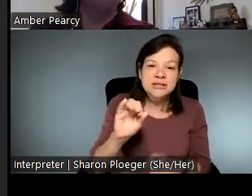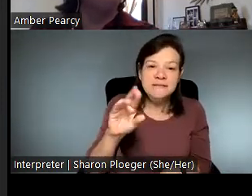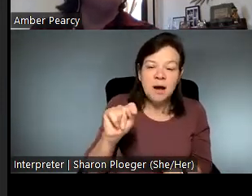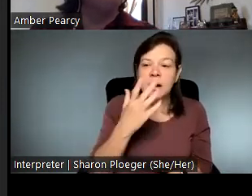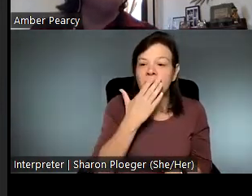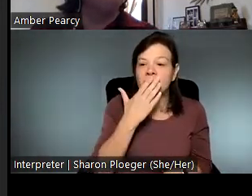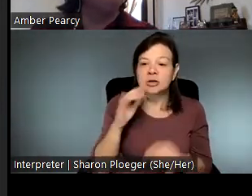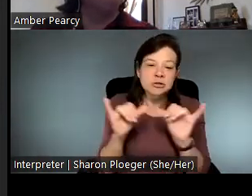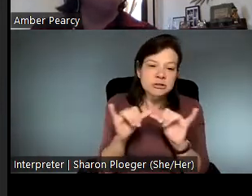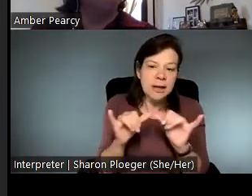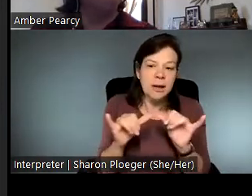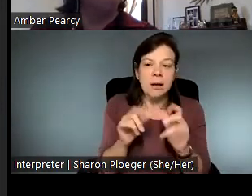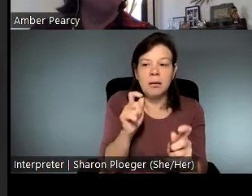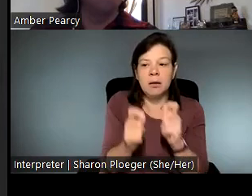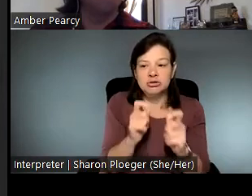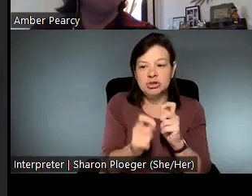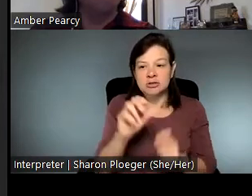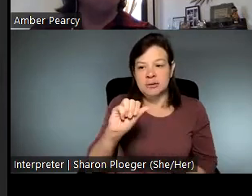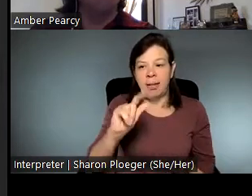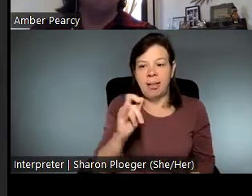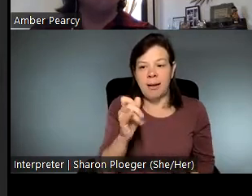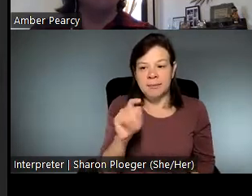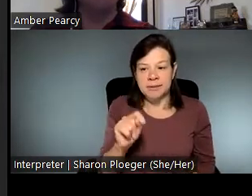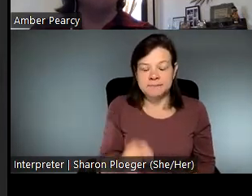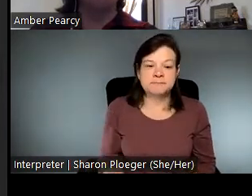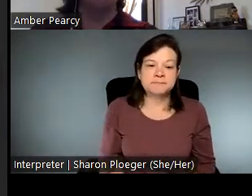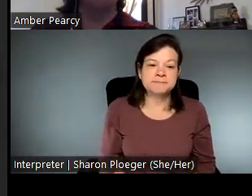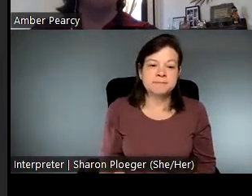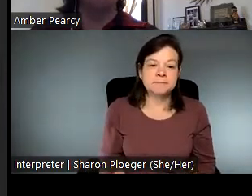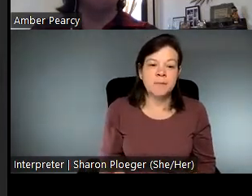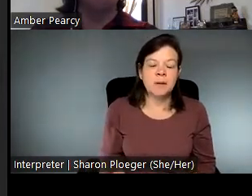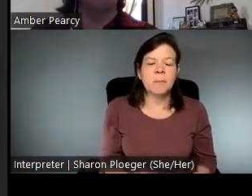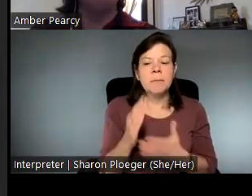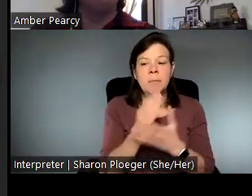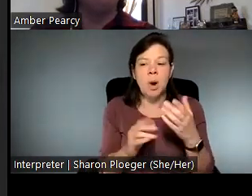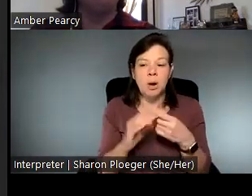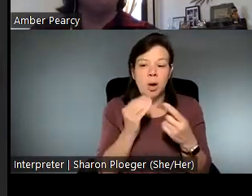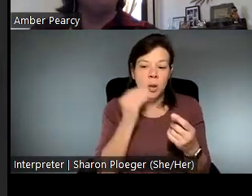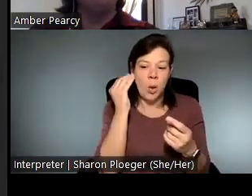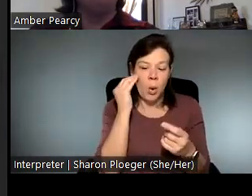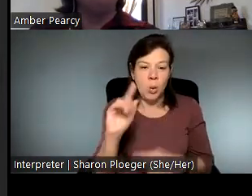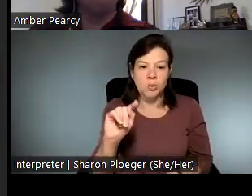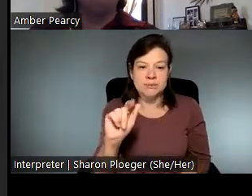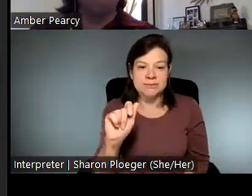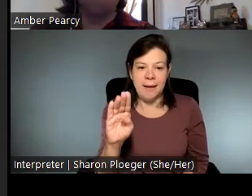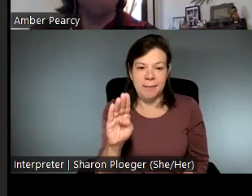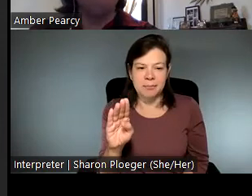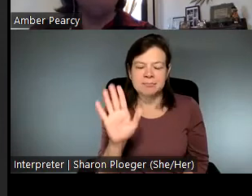That's where you can adjust the alignment. There's a section on the home tab. So let me back up for a second.